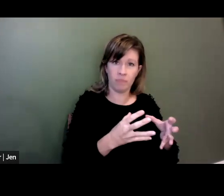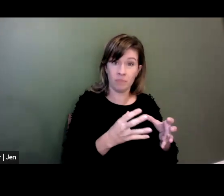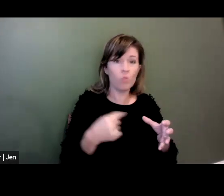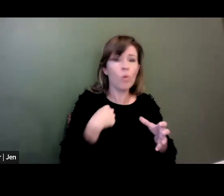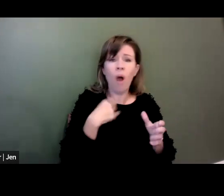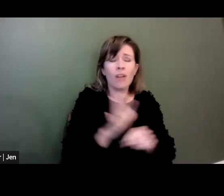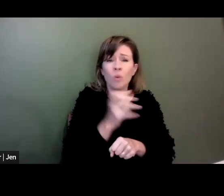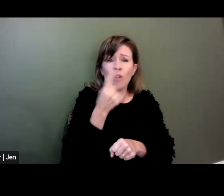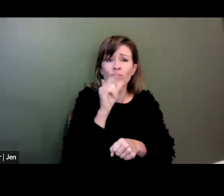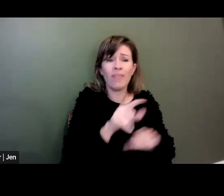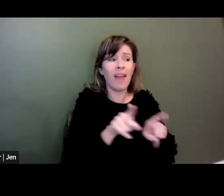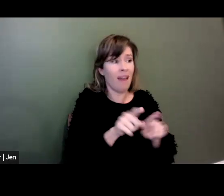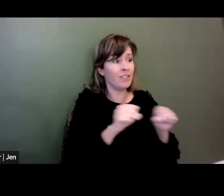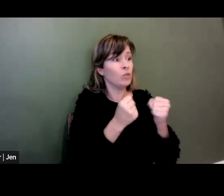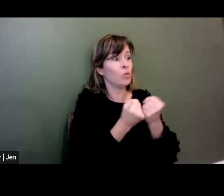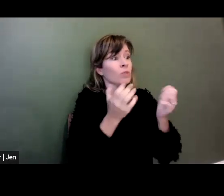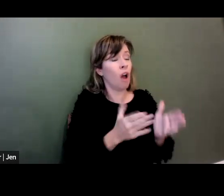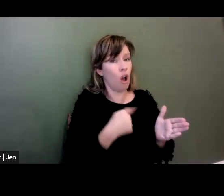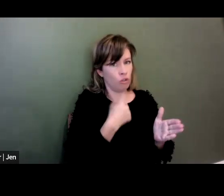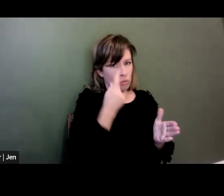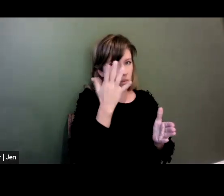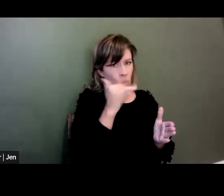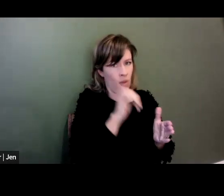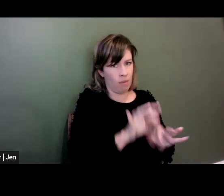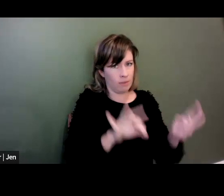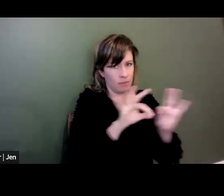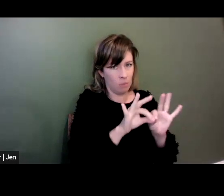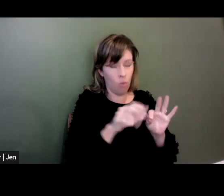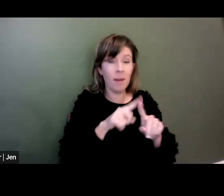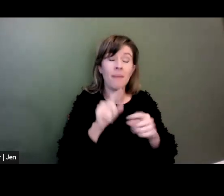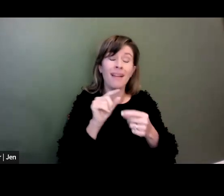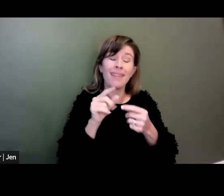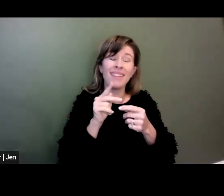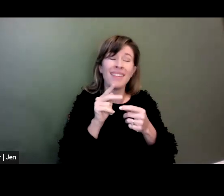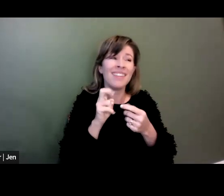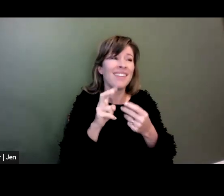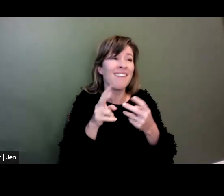I totally understand why it's important. Also the very way in which we publish in the sciences is very different